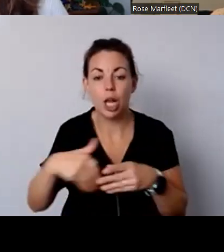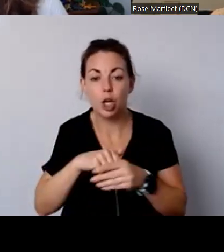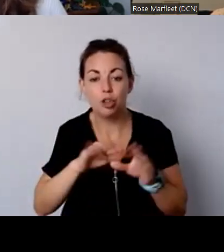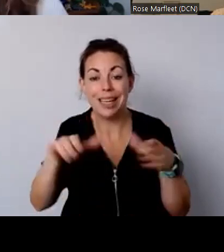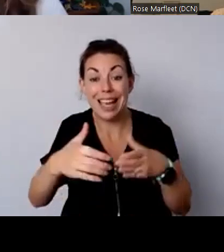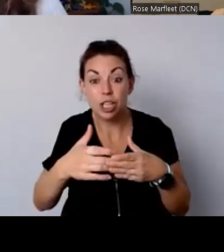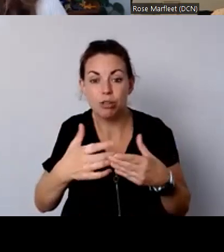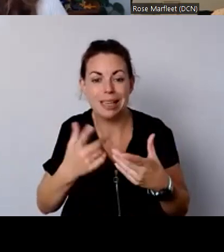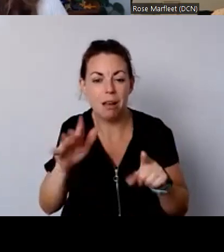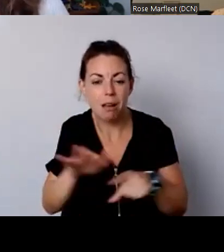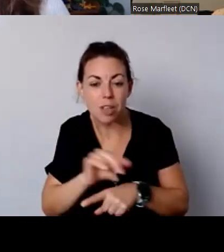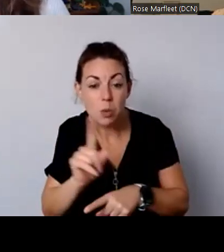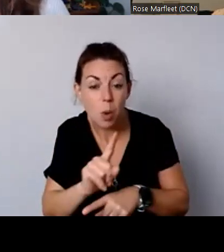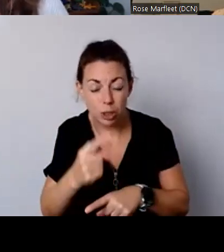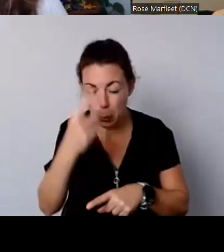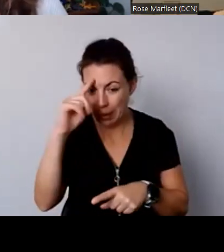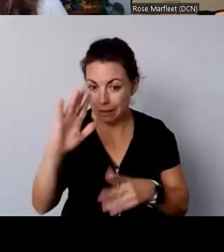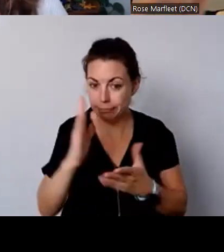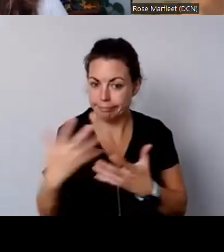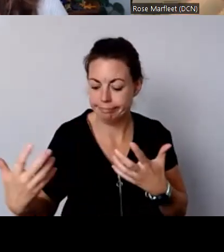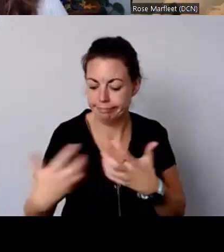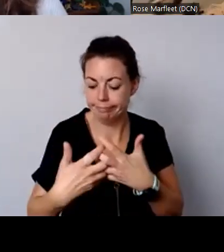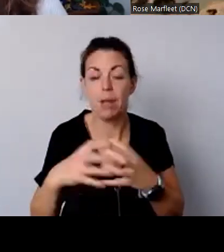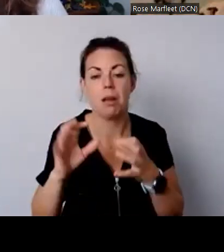If you think that that's the right category for you, then please enter.